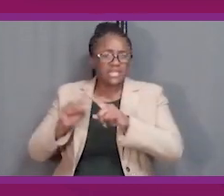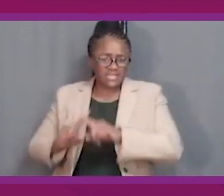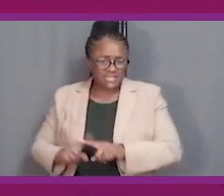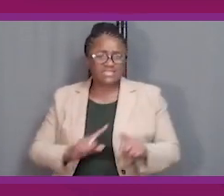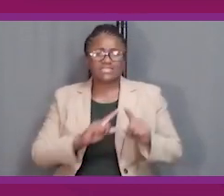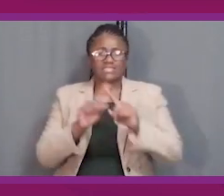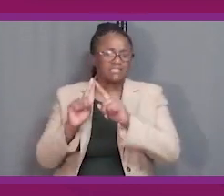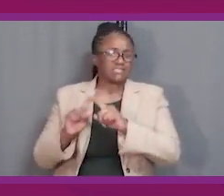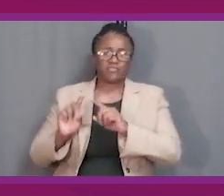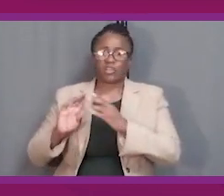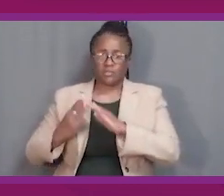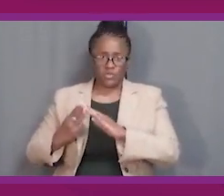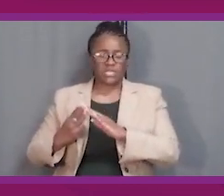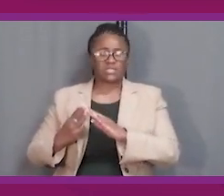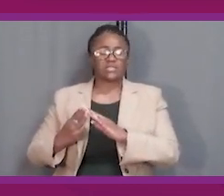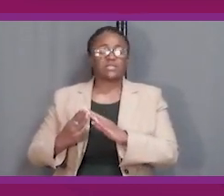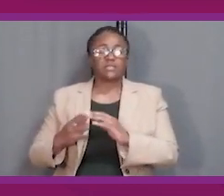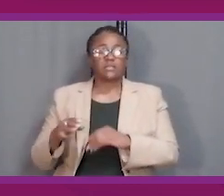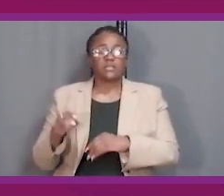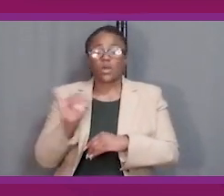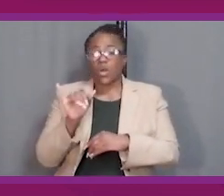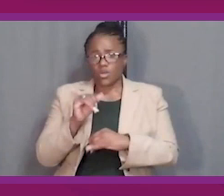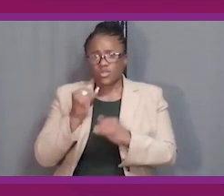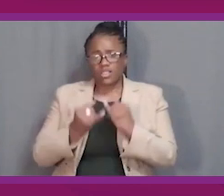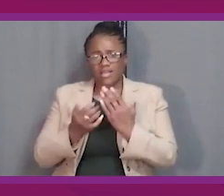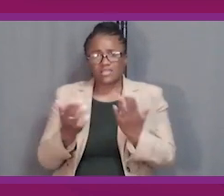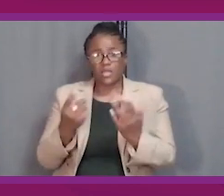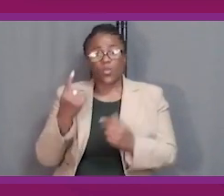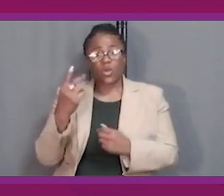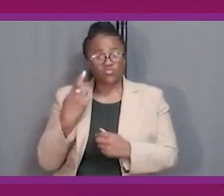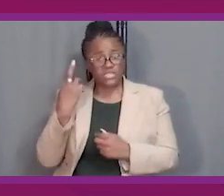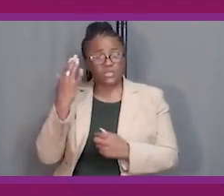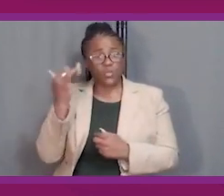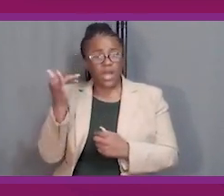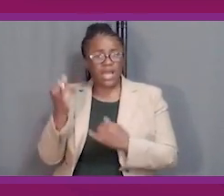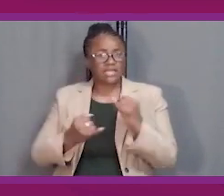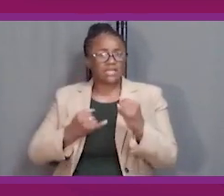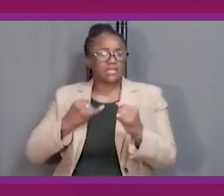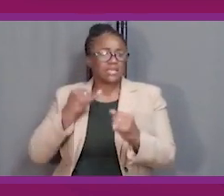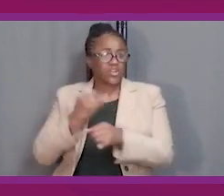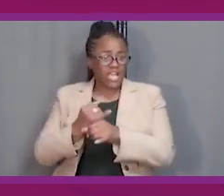on an international level to build disability justice is that it also allows us to not be